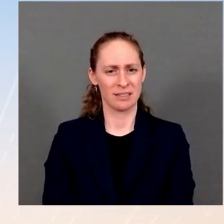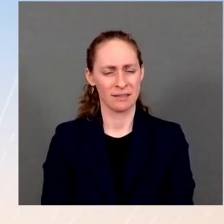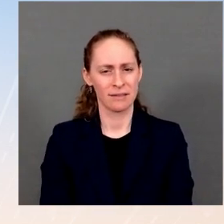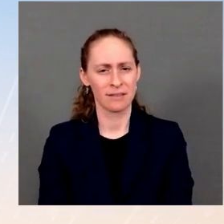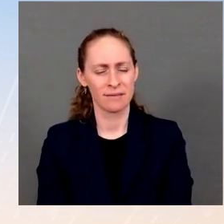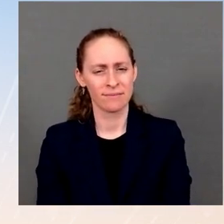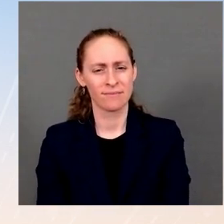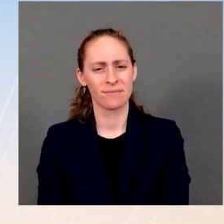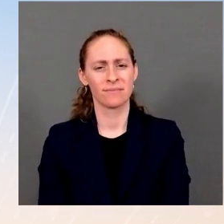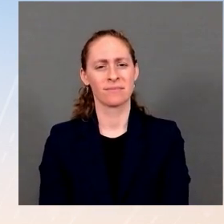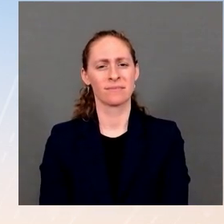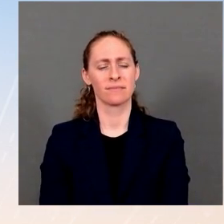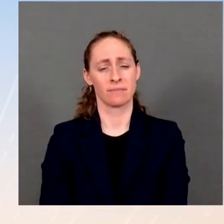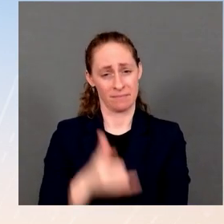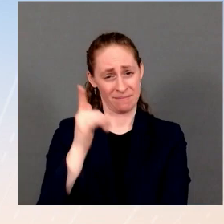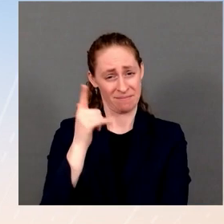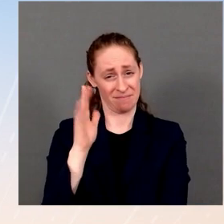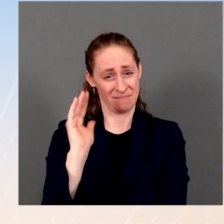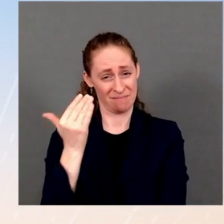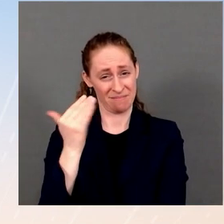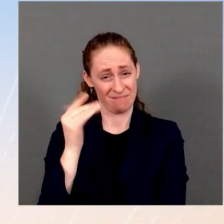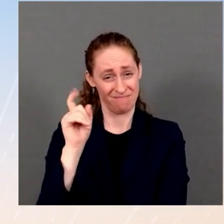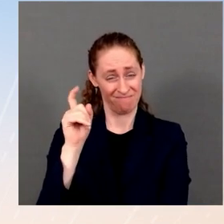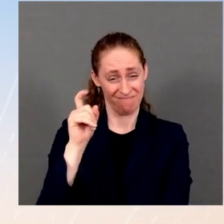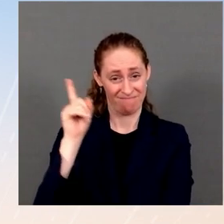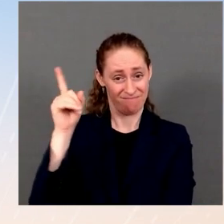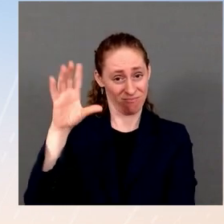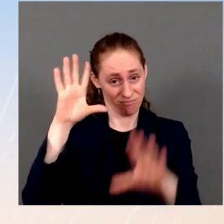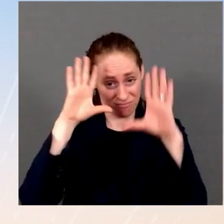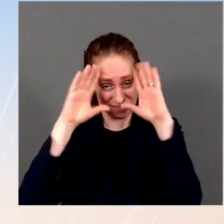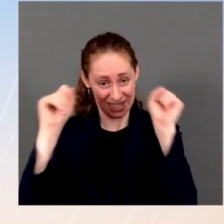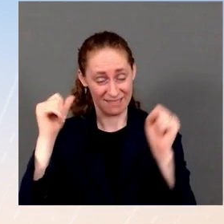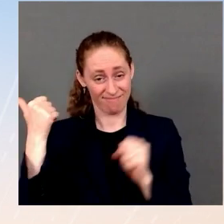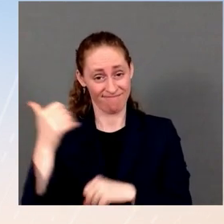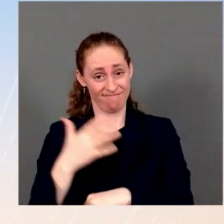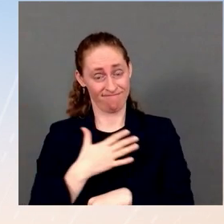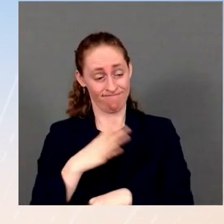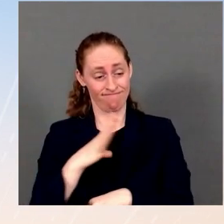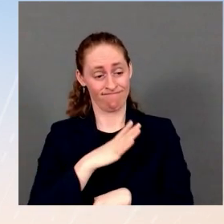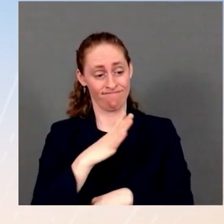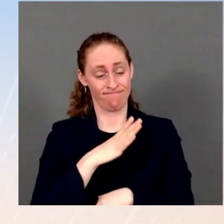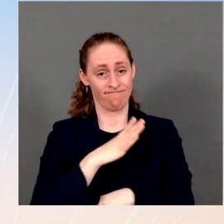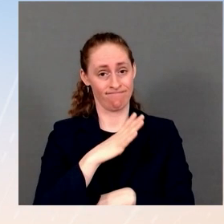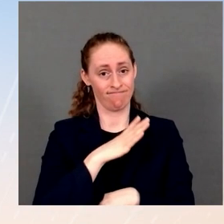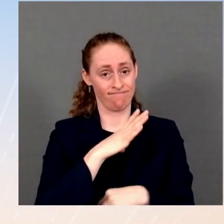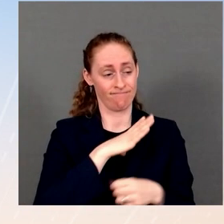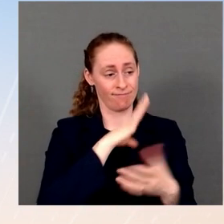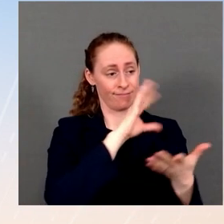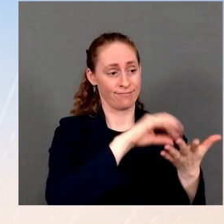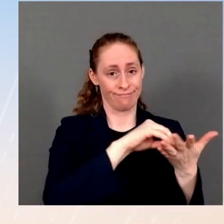is that negotiable? Ms. Jean-Pierre: When you say "move," meaning -- The Press: To remove it from Build Back Better -- Ms. Jean-Pierre: So, let me --